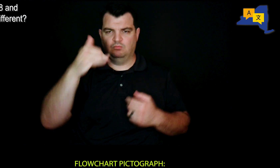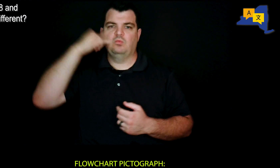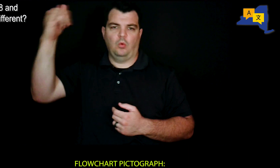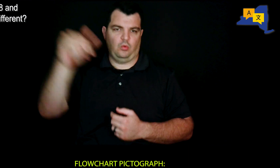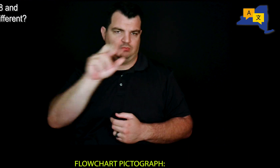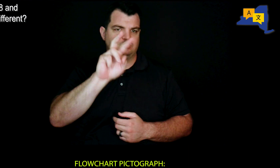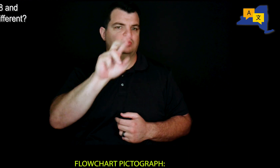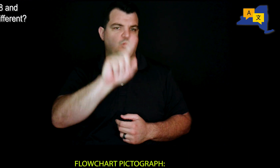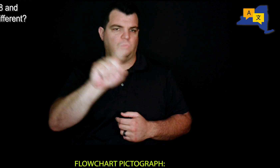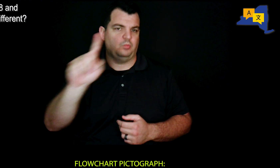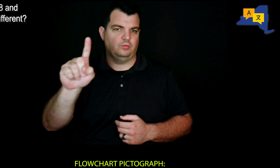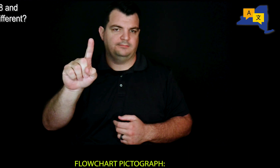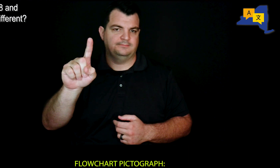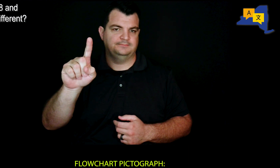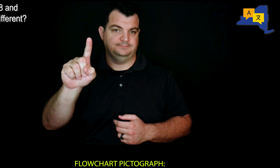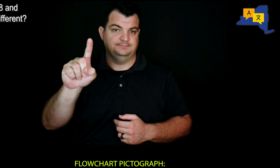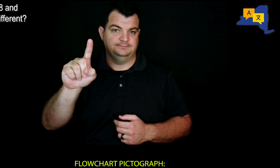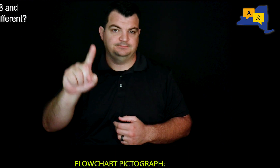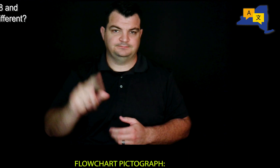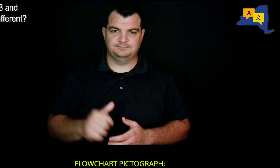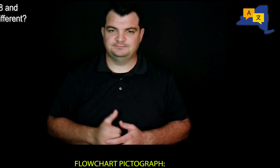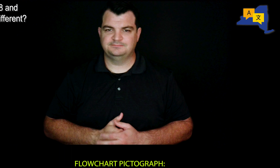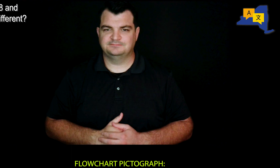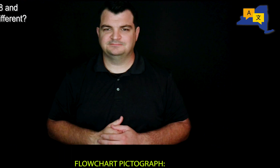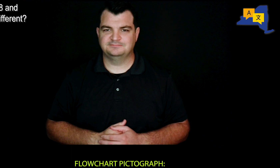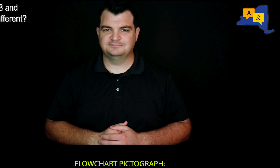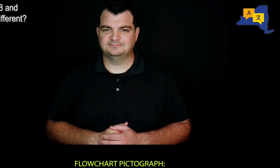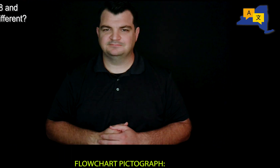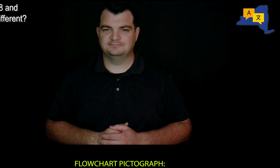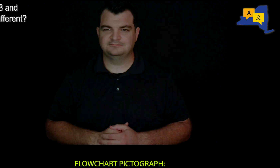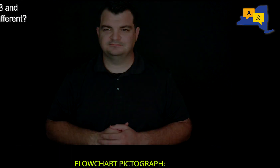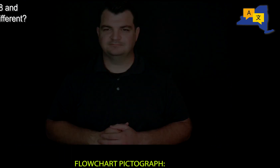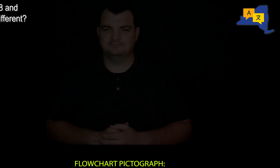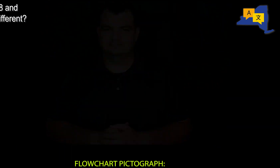FLOWCHART PICTOGRAPH: